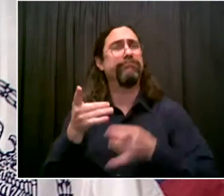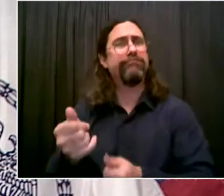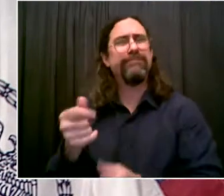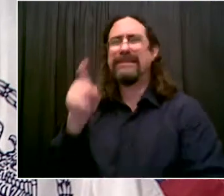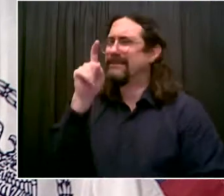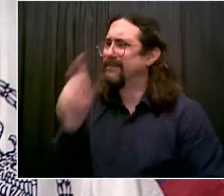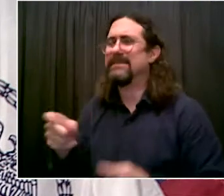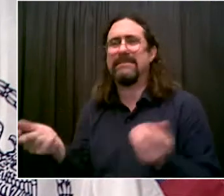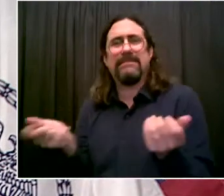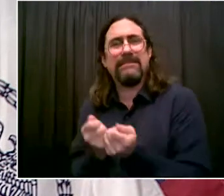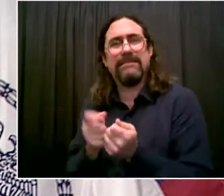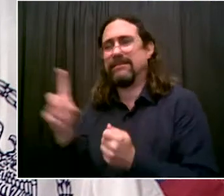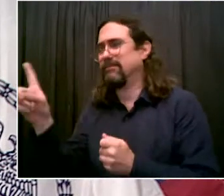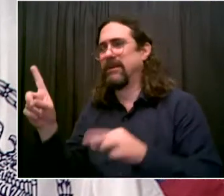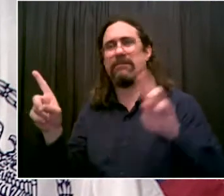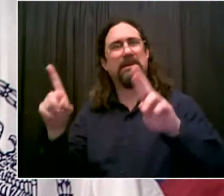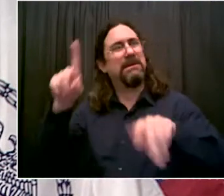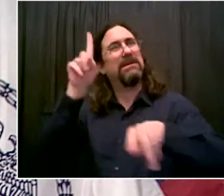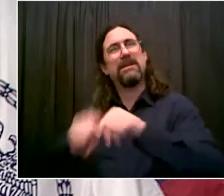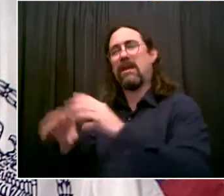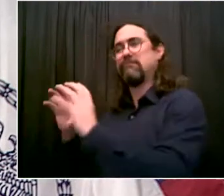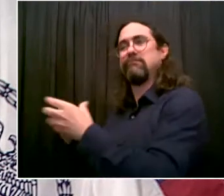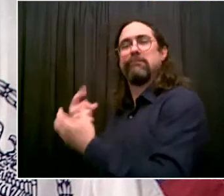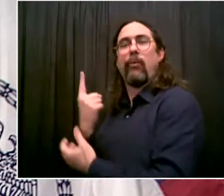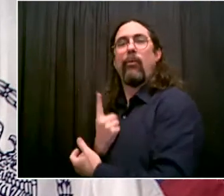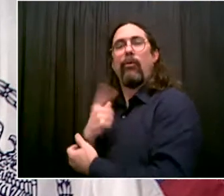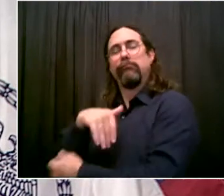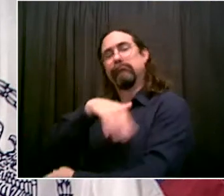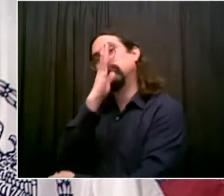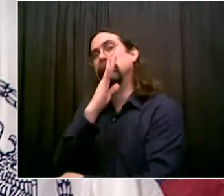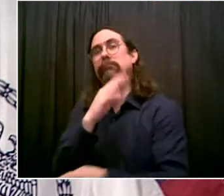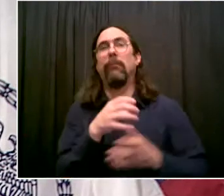SENIOR THEN FIRST RESPONDERS. NOT JUST TO GO